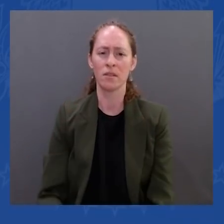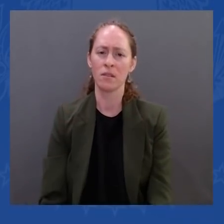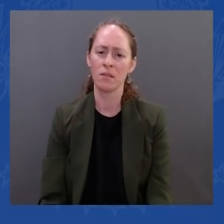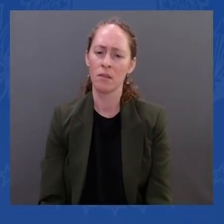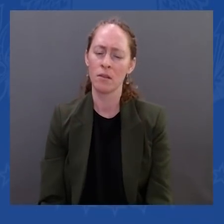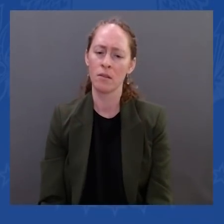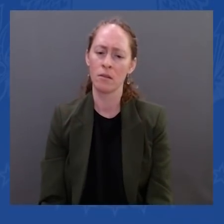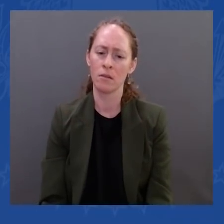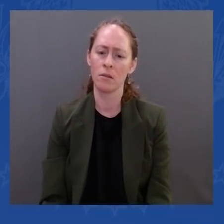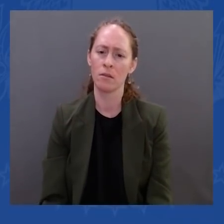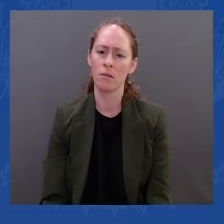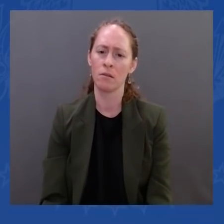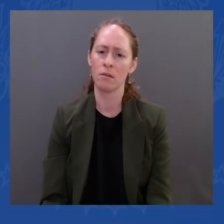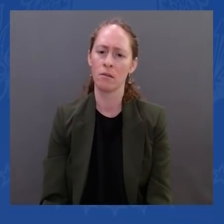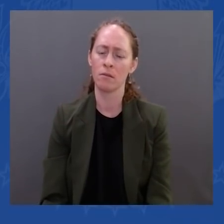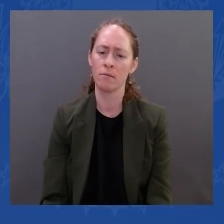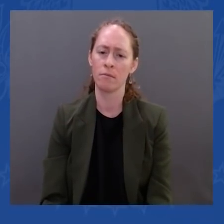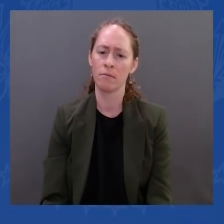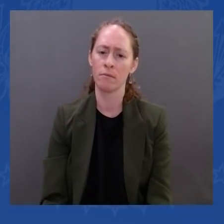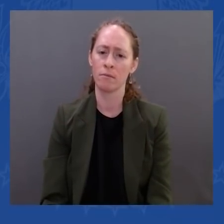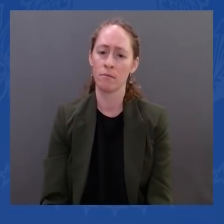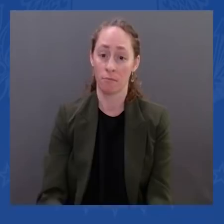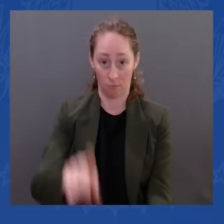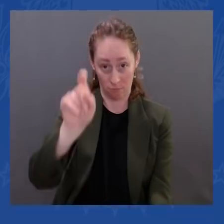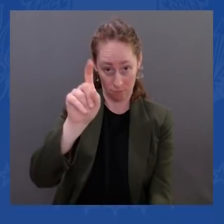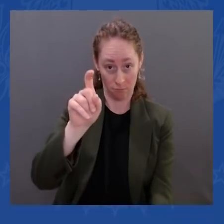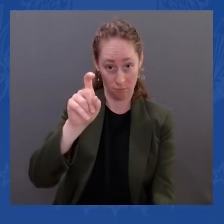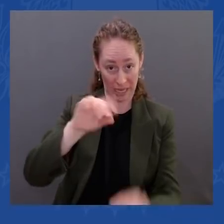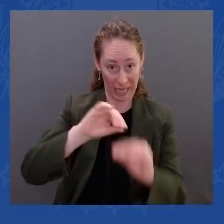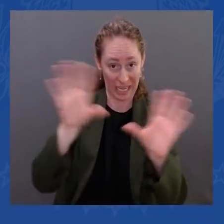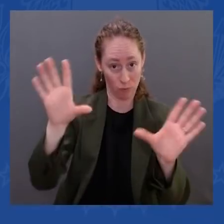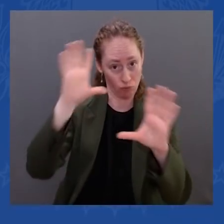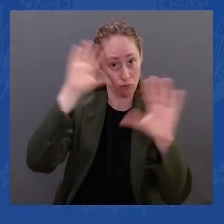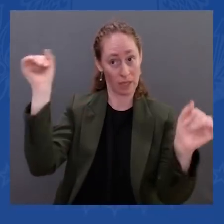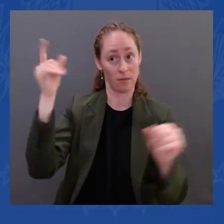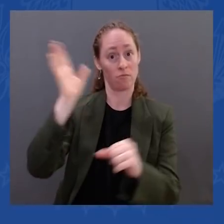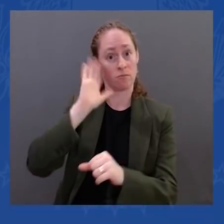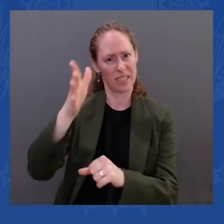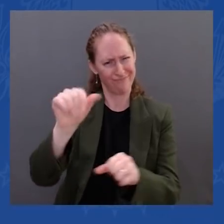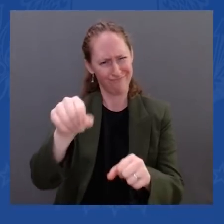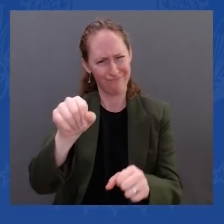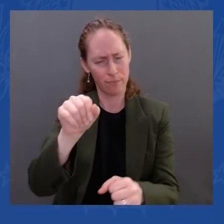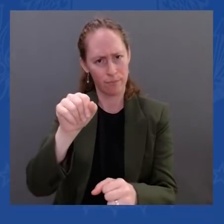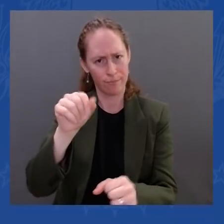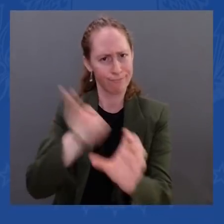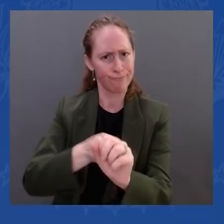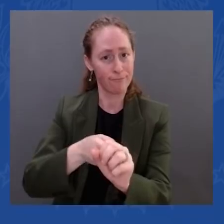First of all, on IPEF, under the leadership of President Biden,